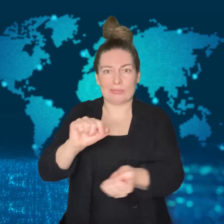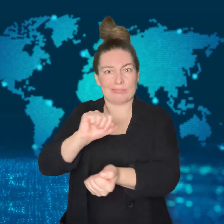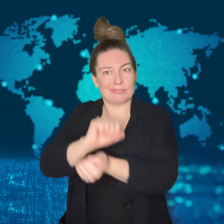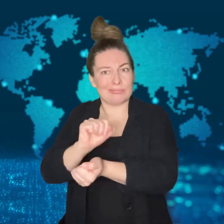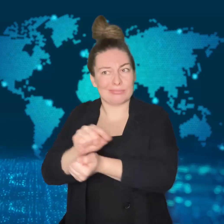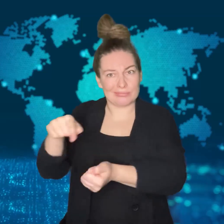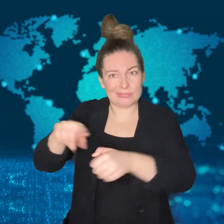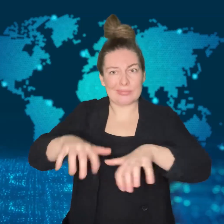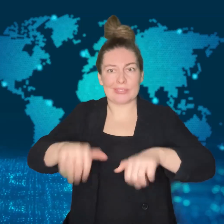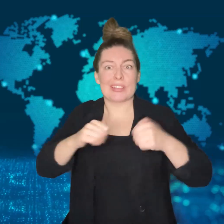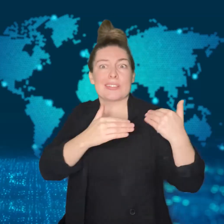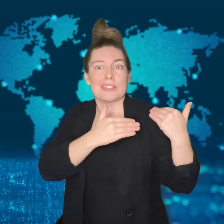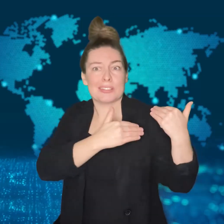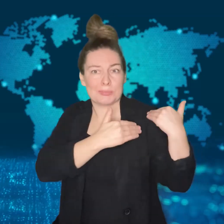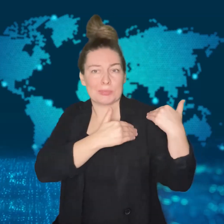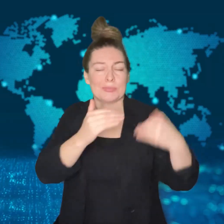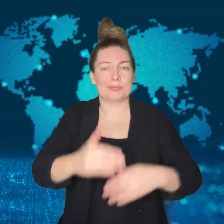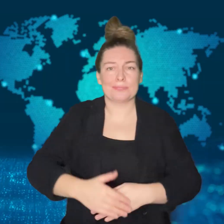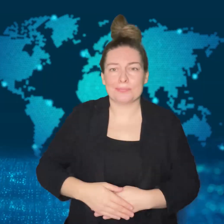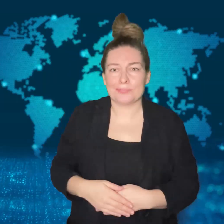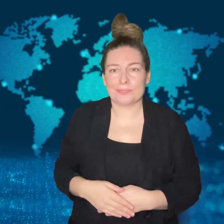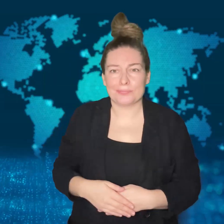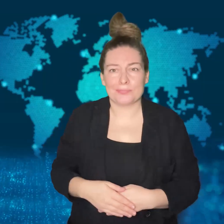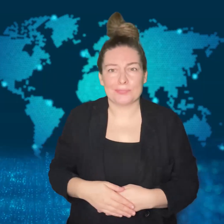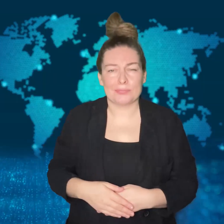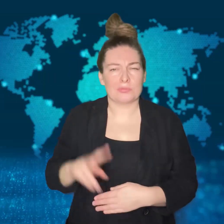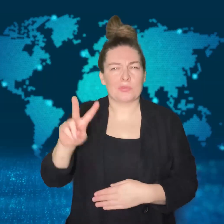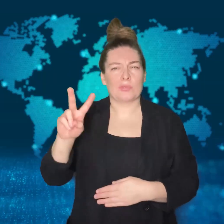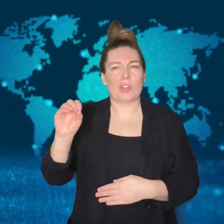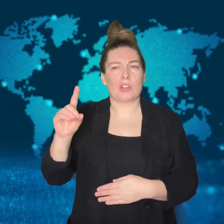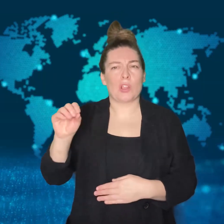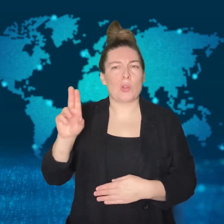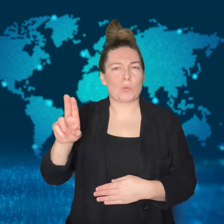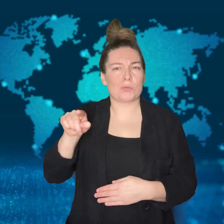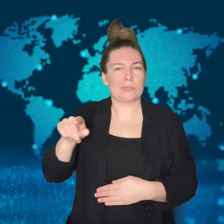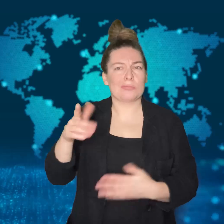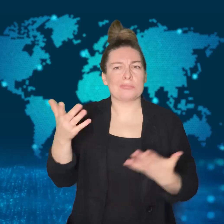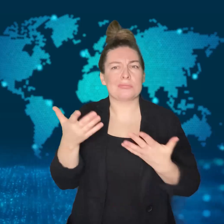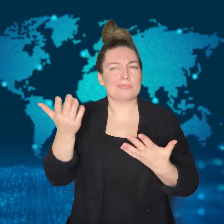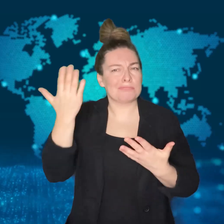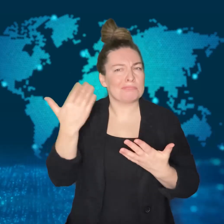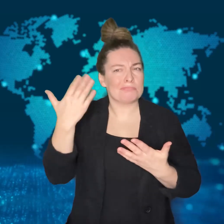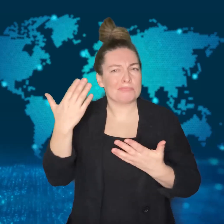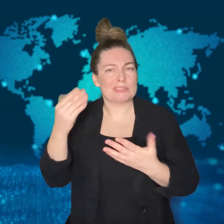Vodou was brought to Haiti.